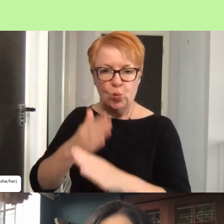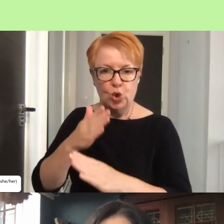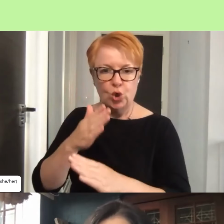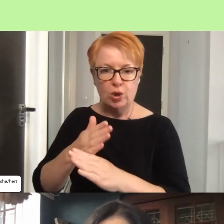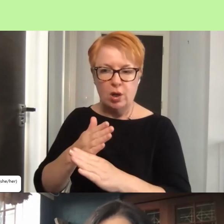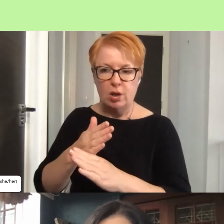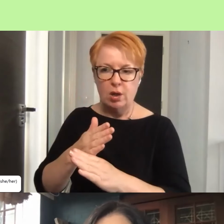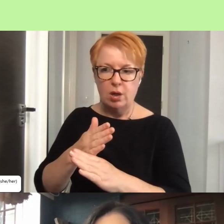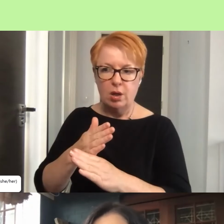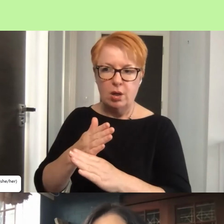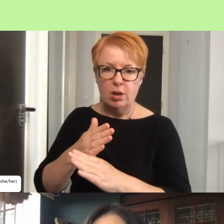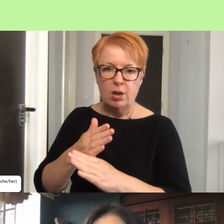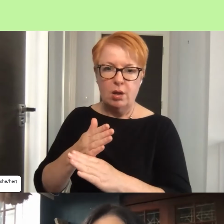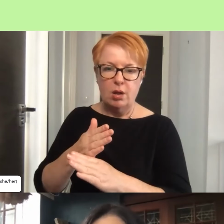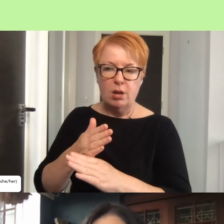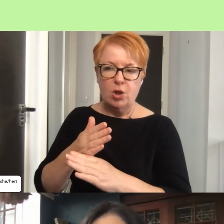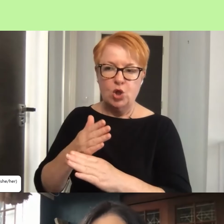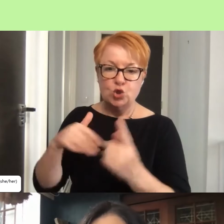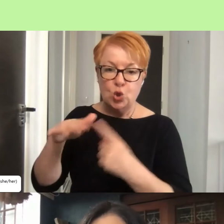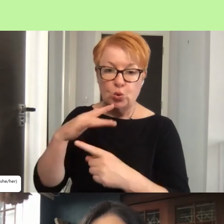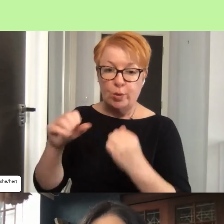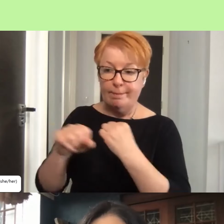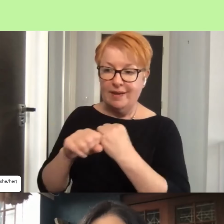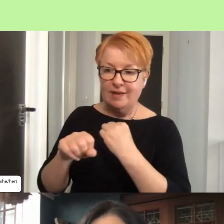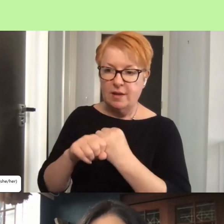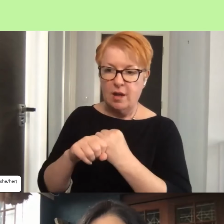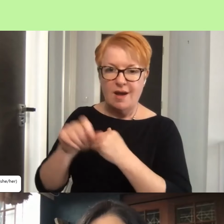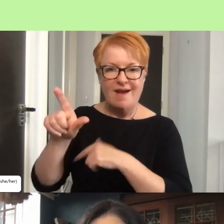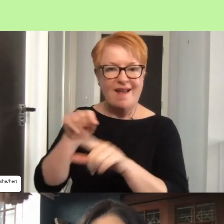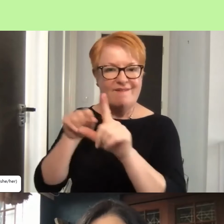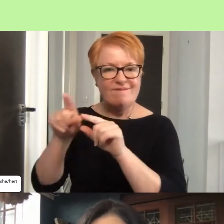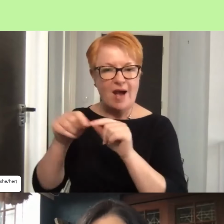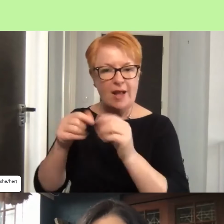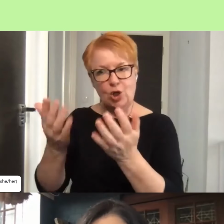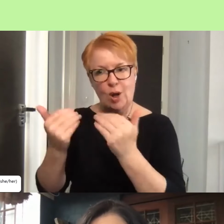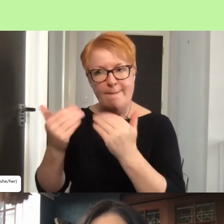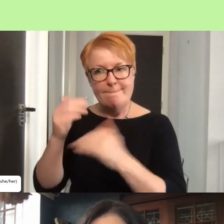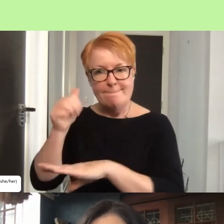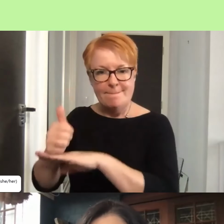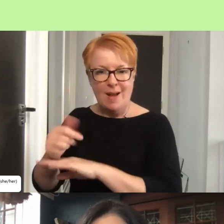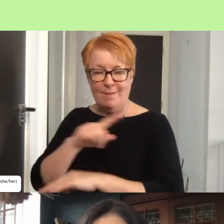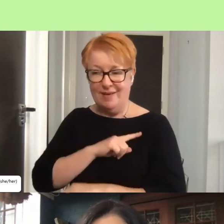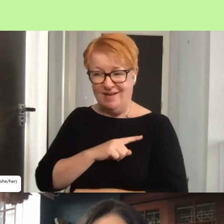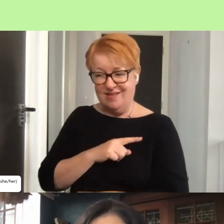media, and they start inviting those to their institutions, because most institutions don't know how to use their own social media.